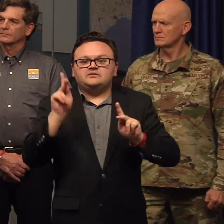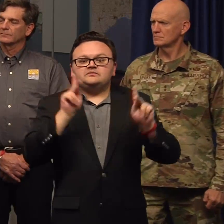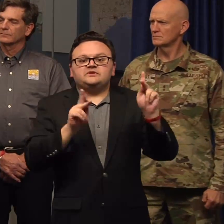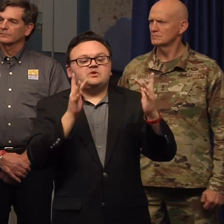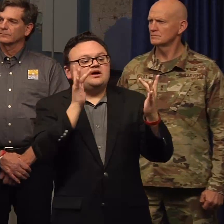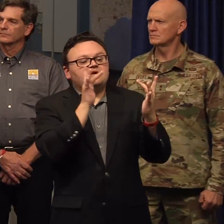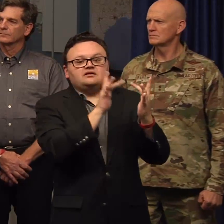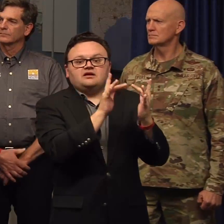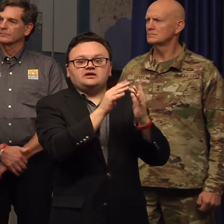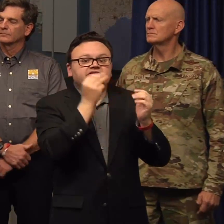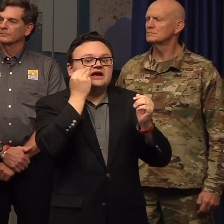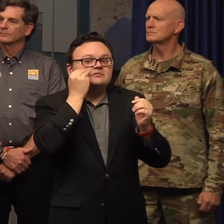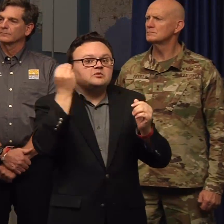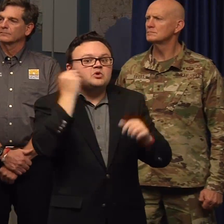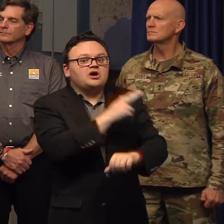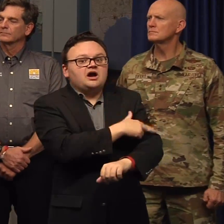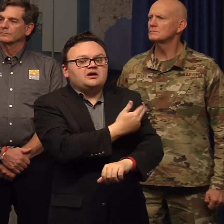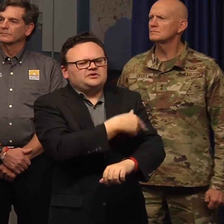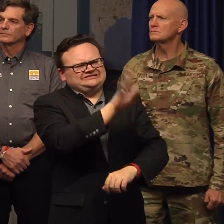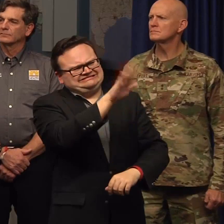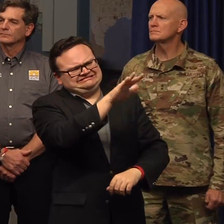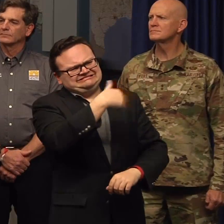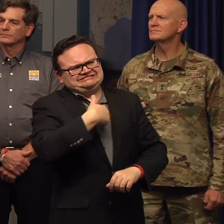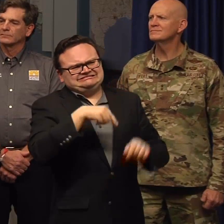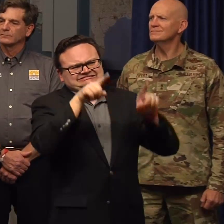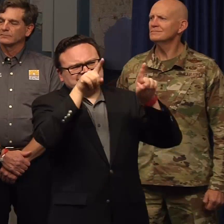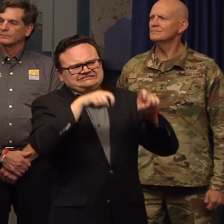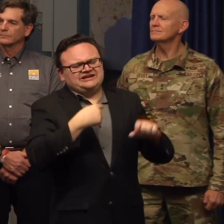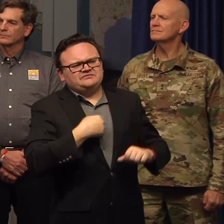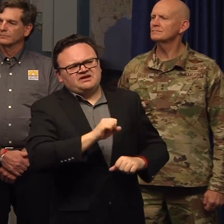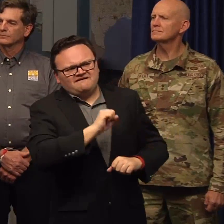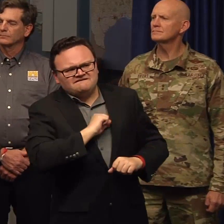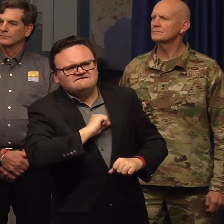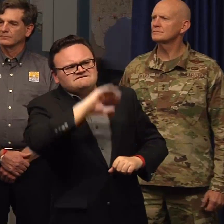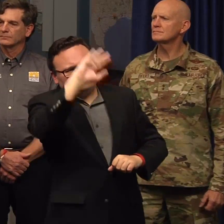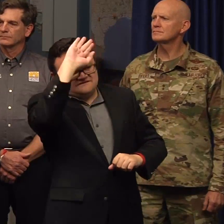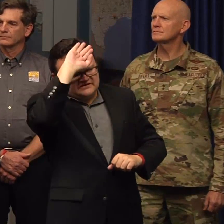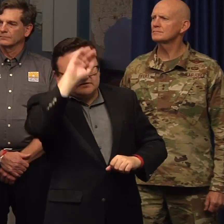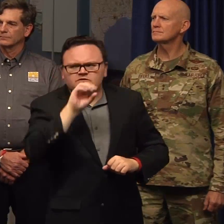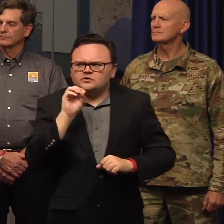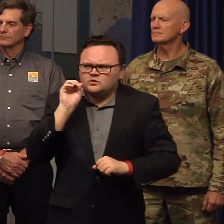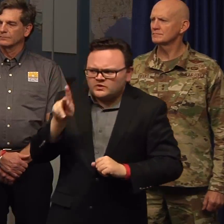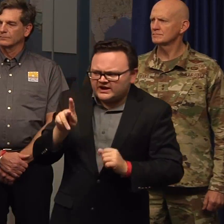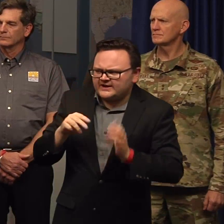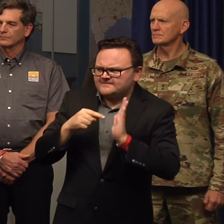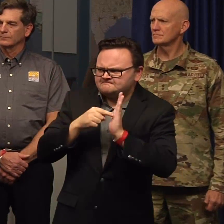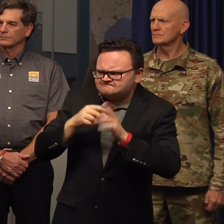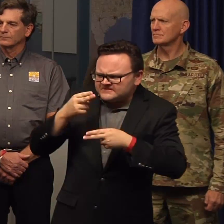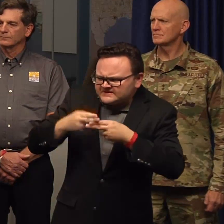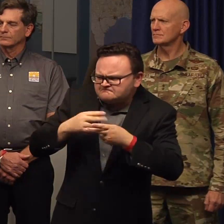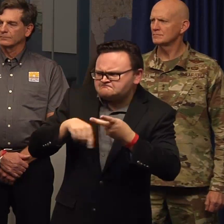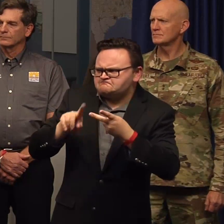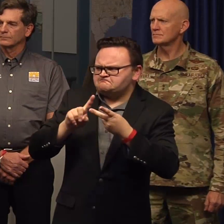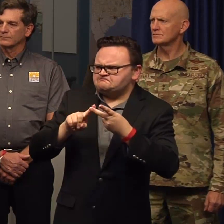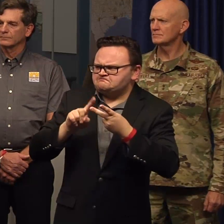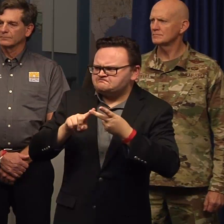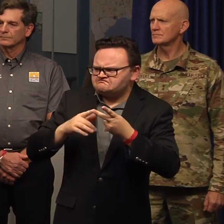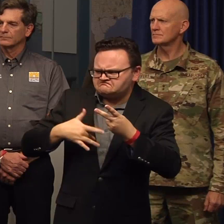TO OUR HOPE IS TO HAVE THIS THING FINISHED SOMETIME TODAY WHAT MEMORIAL IS GOING TO DO IS THEY ARE GOING TO HAVE THIS , WHEN THE PATIENTS CONTACT,